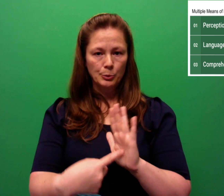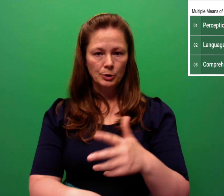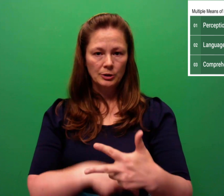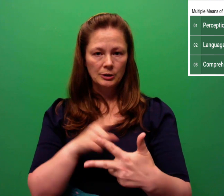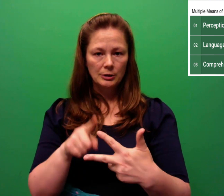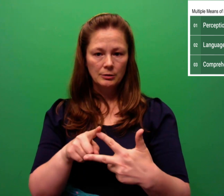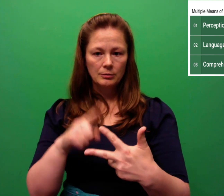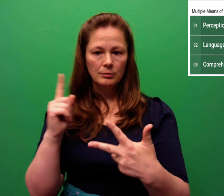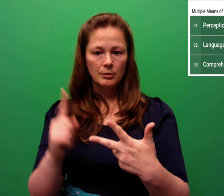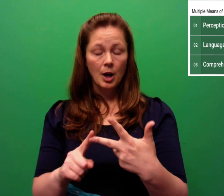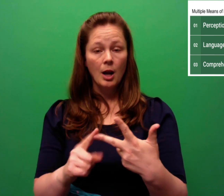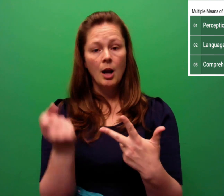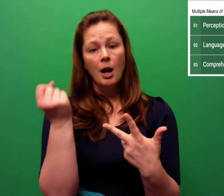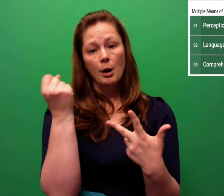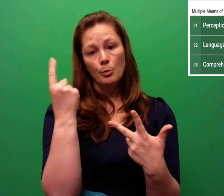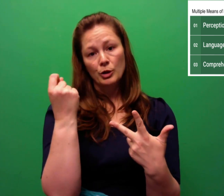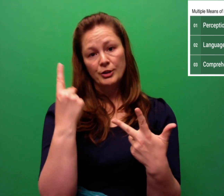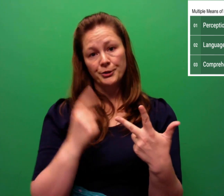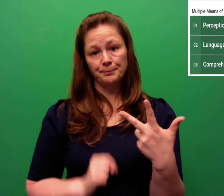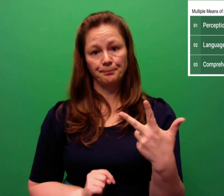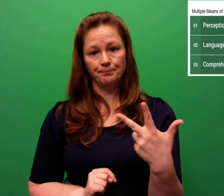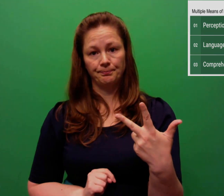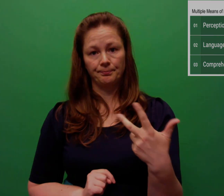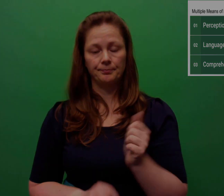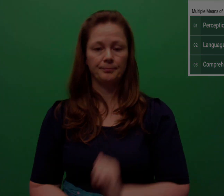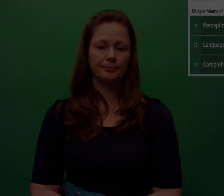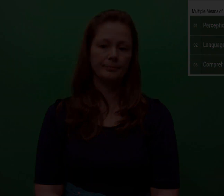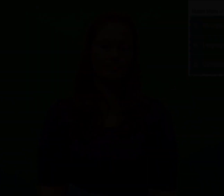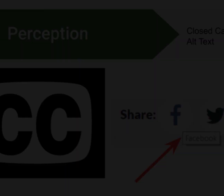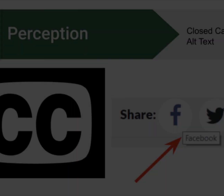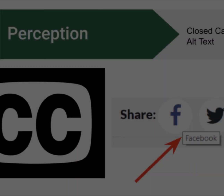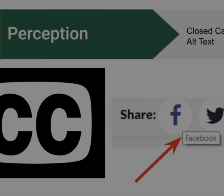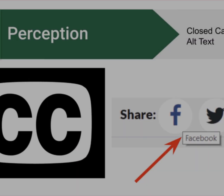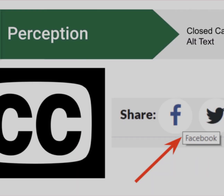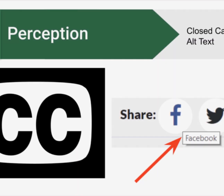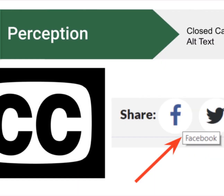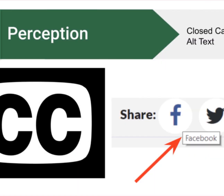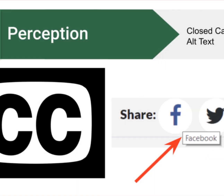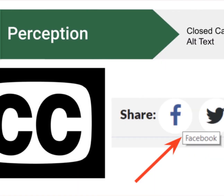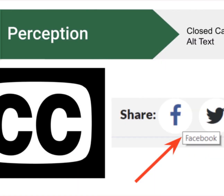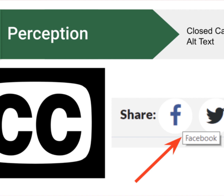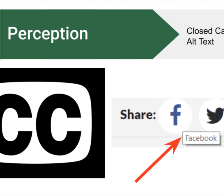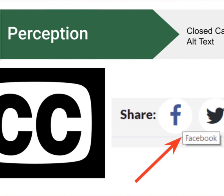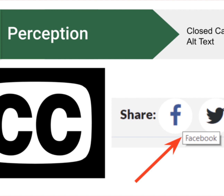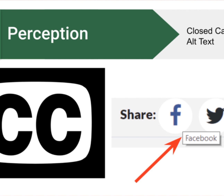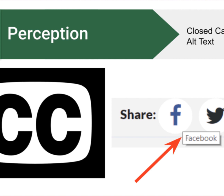language and symbols and comprehension.